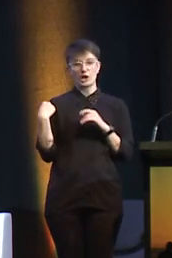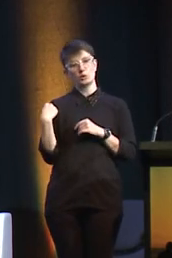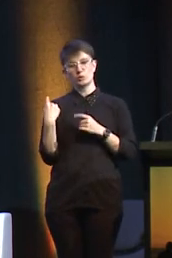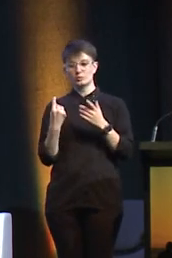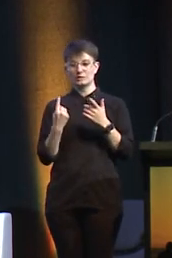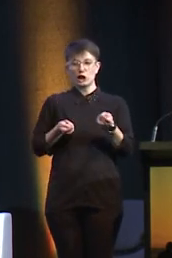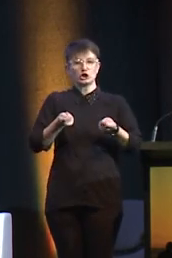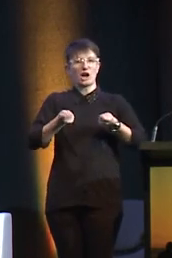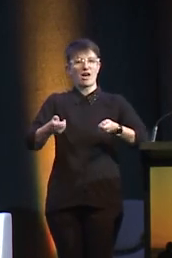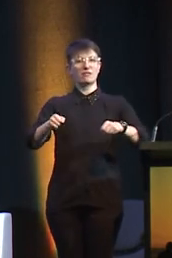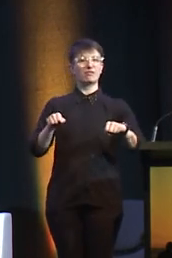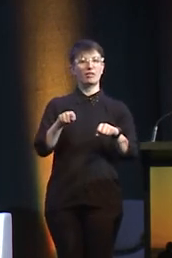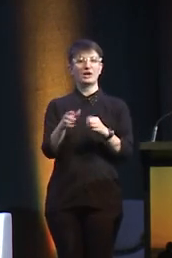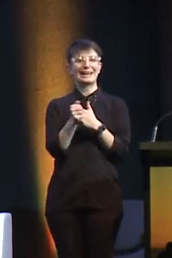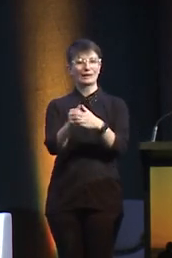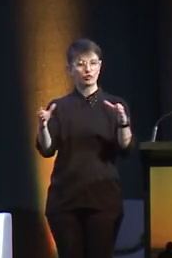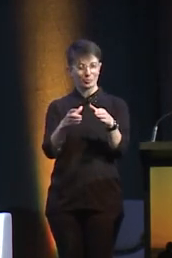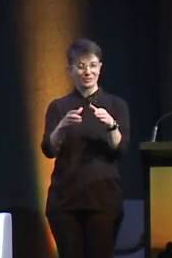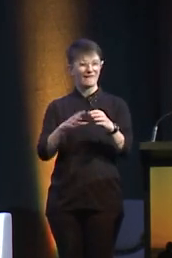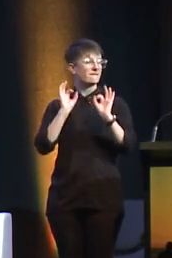job, can you just give us a view from the chair to close out?